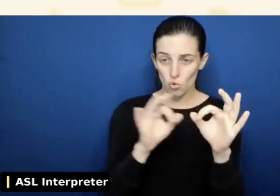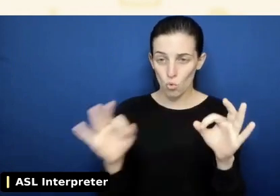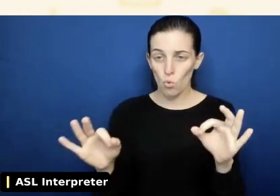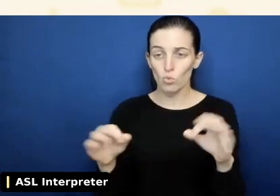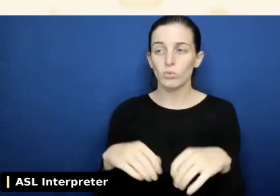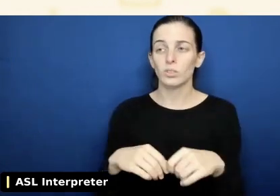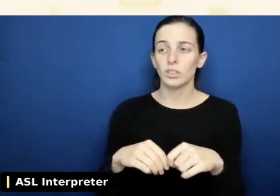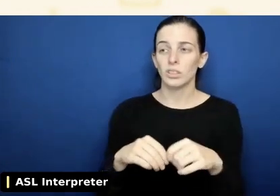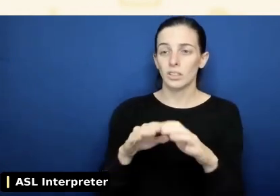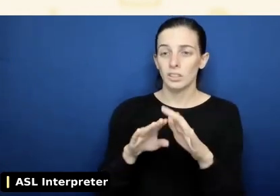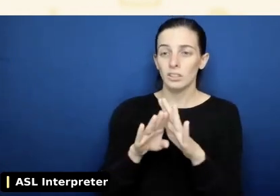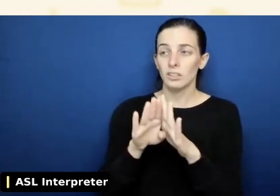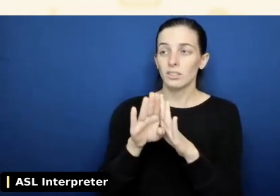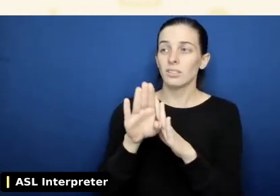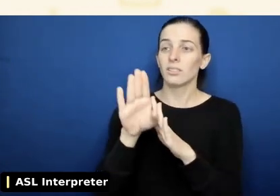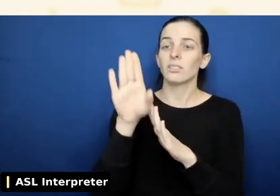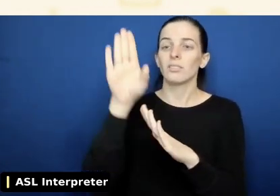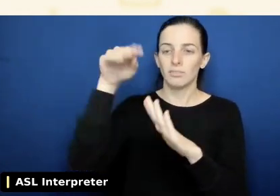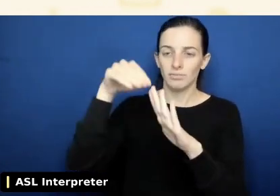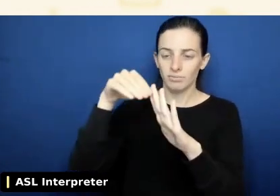and a melody of silent battles.